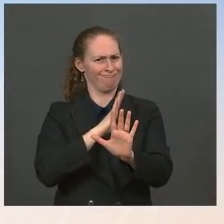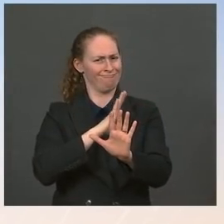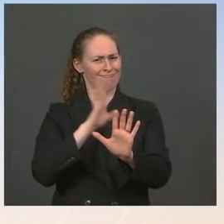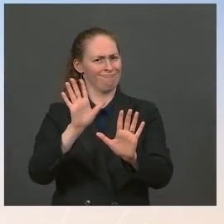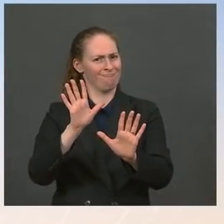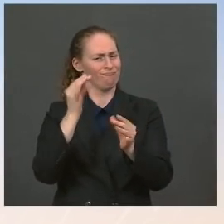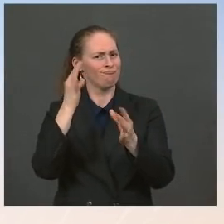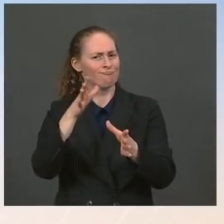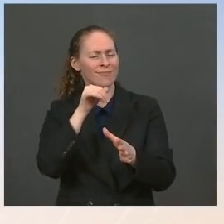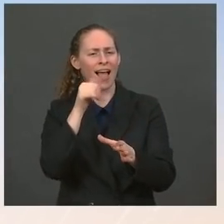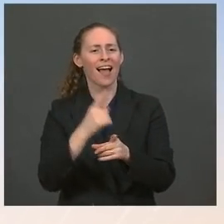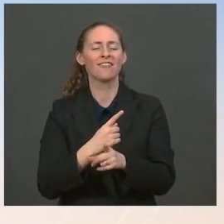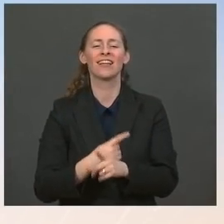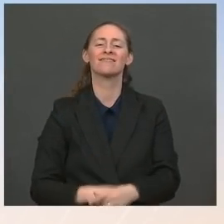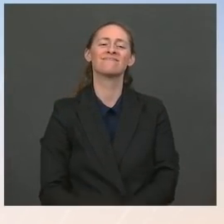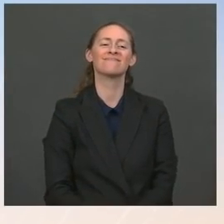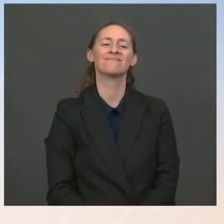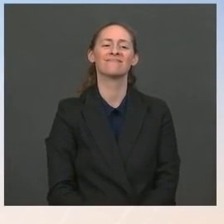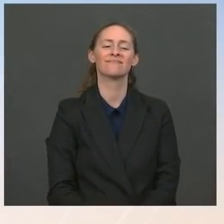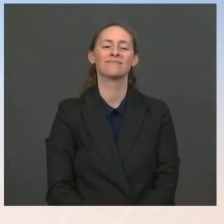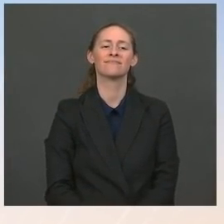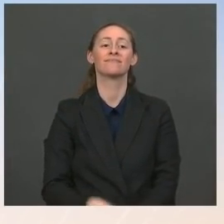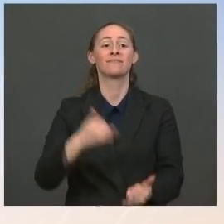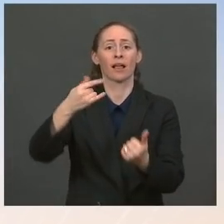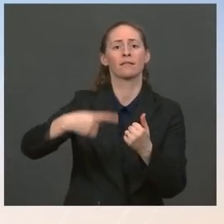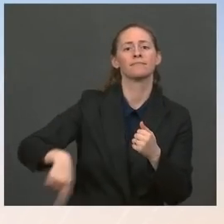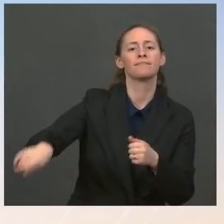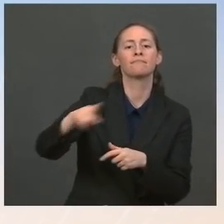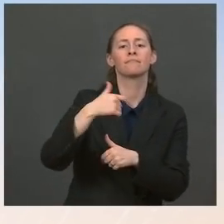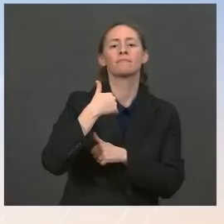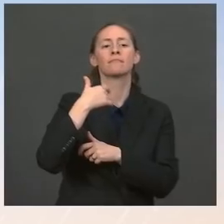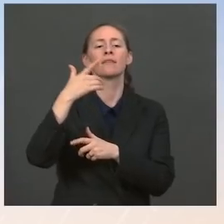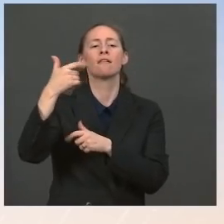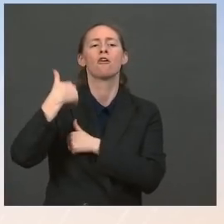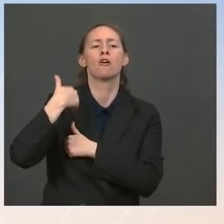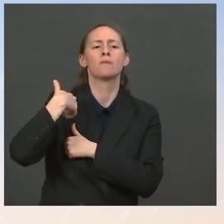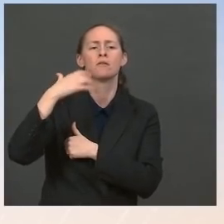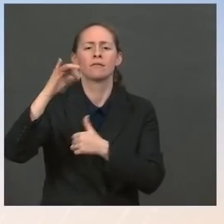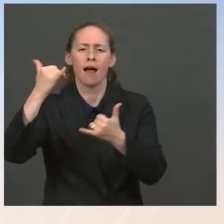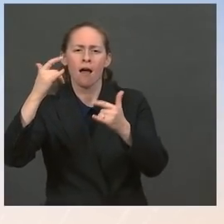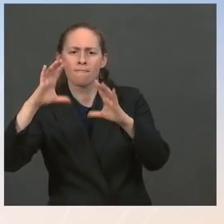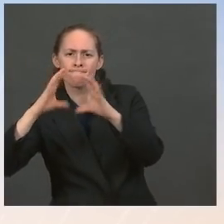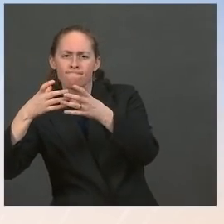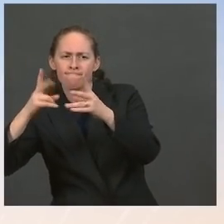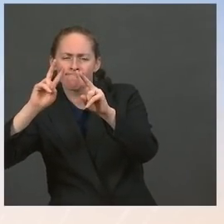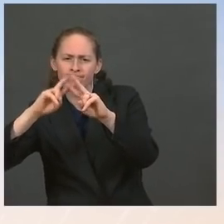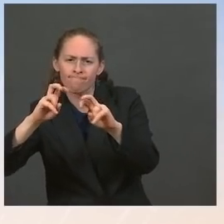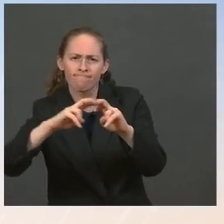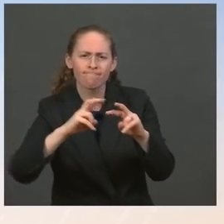is preparing an environmental impact to look through this. The Press: Okay. And then, now that the President is on the record,